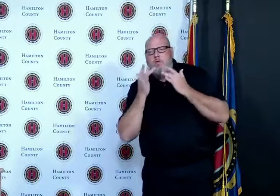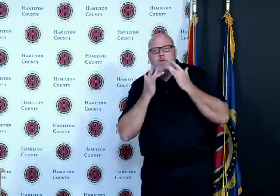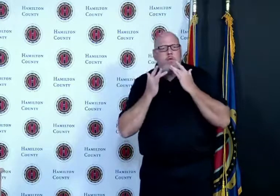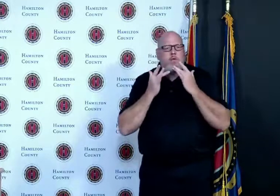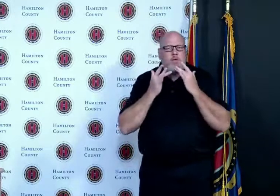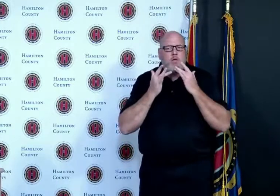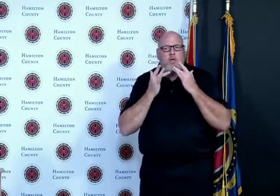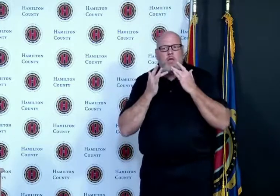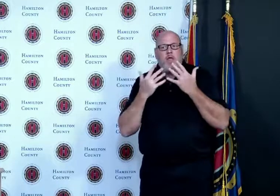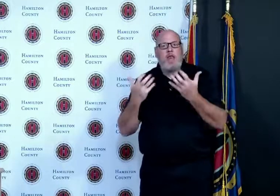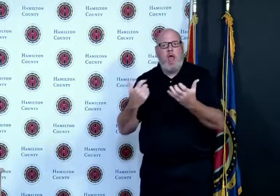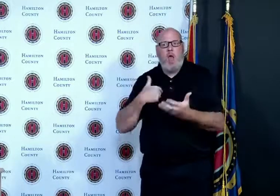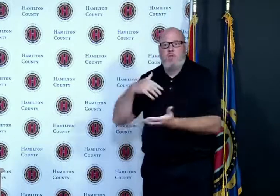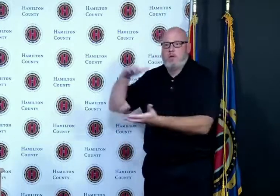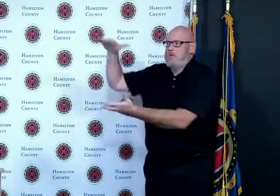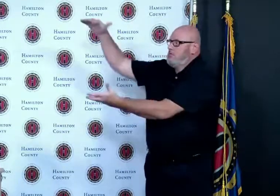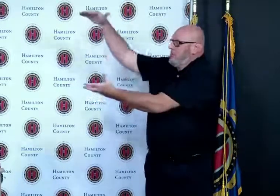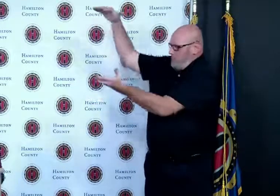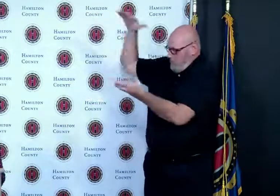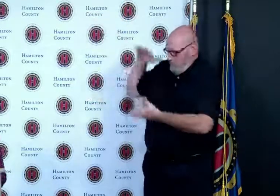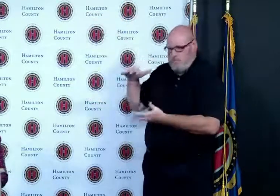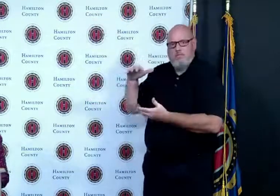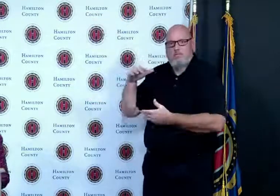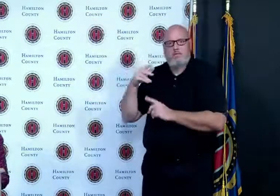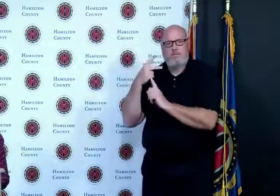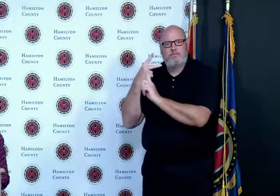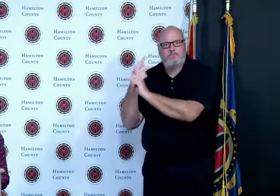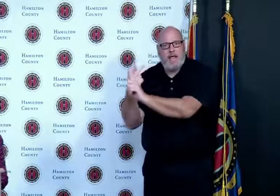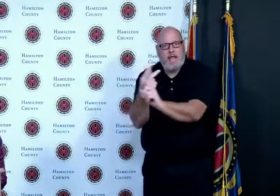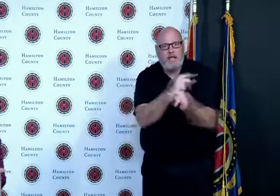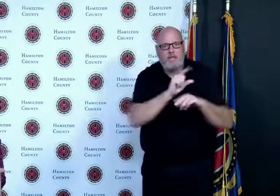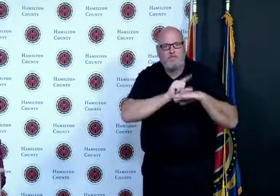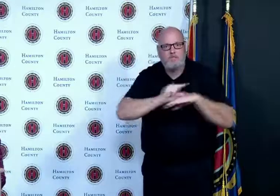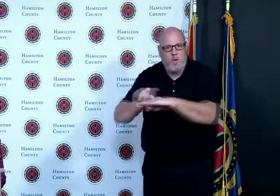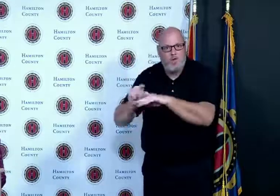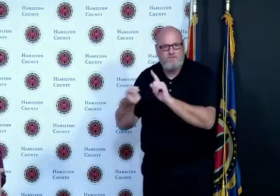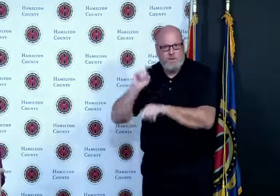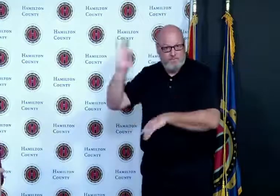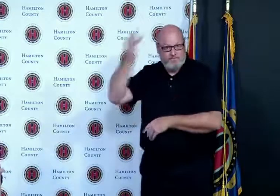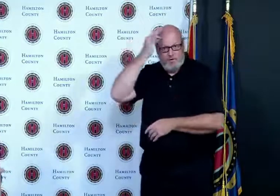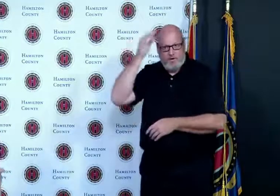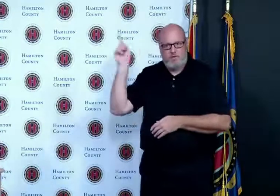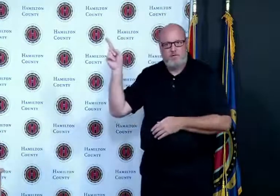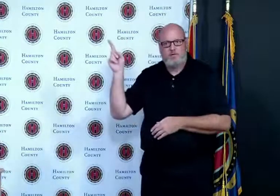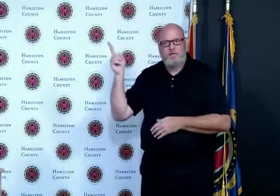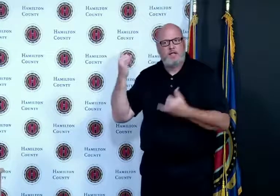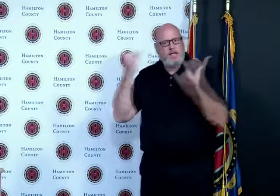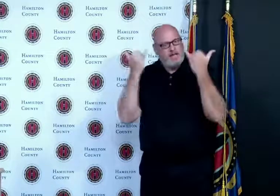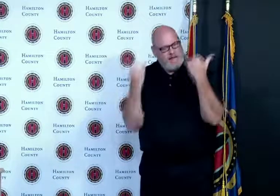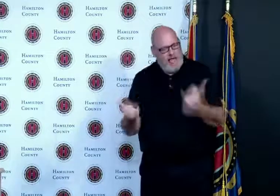it's time to get your vaccine appointments are available and in many cases you don't even have